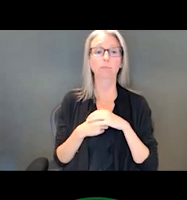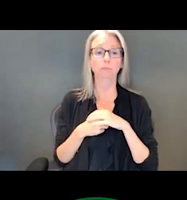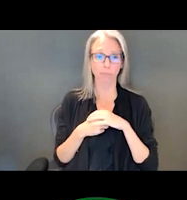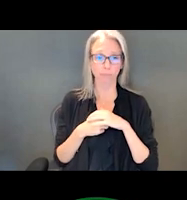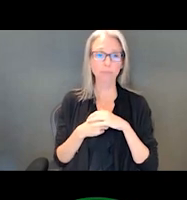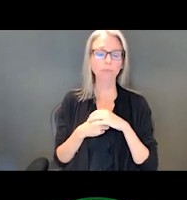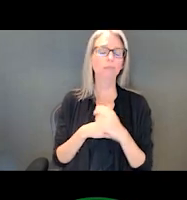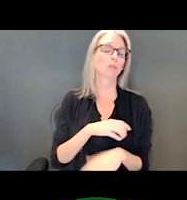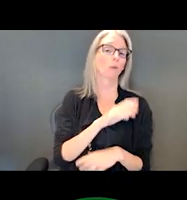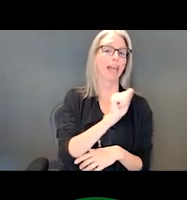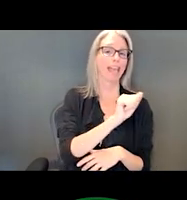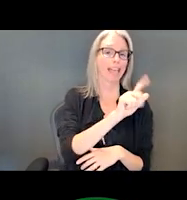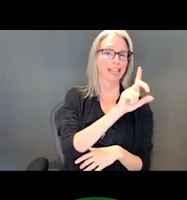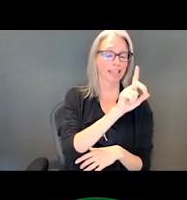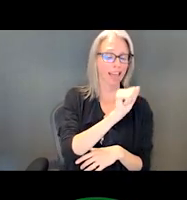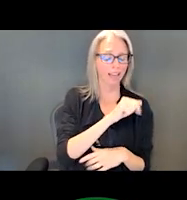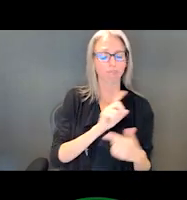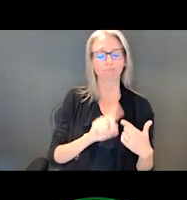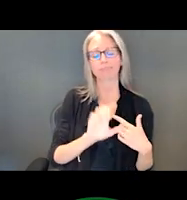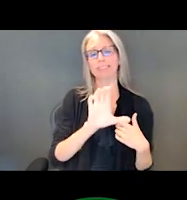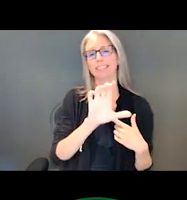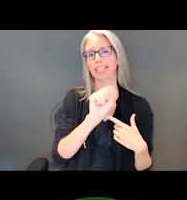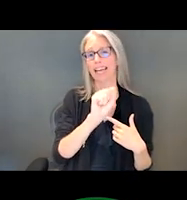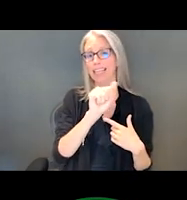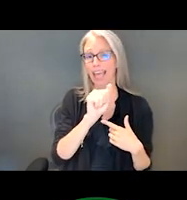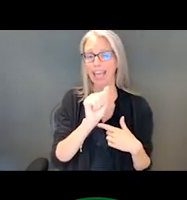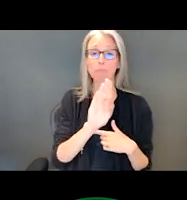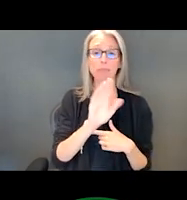tried to choose the best standard for each type of infrastructure.